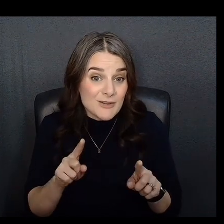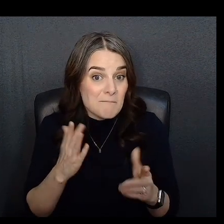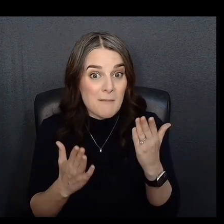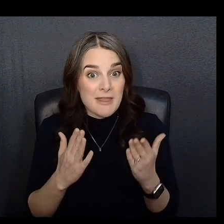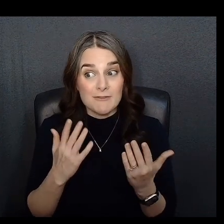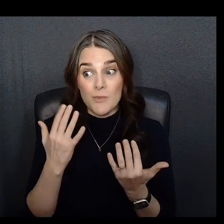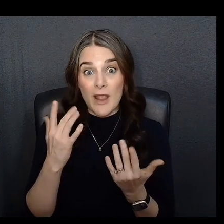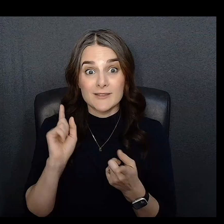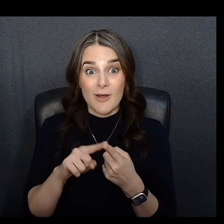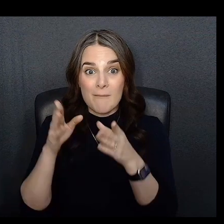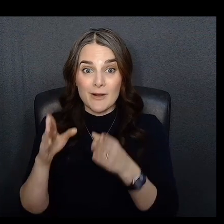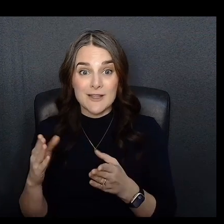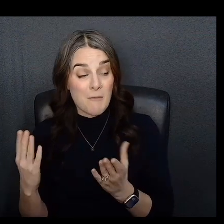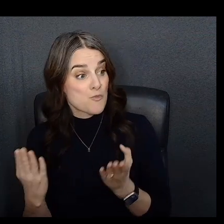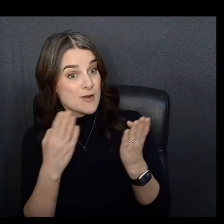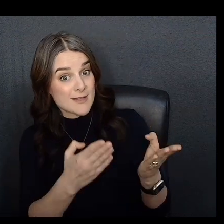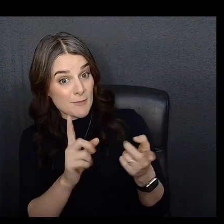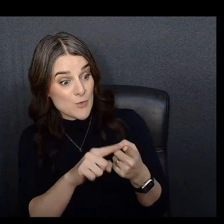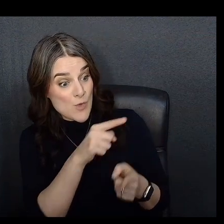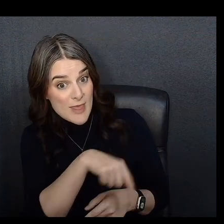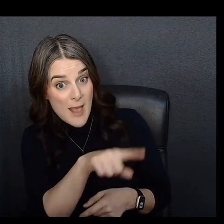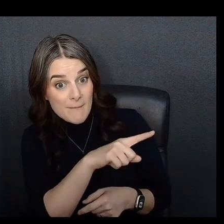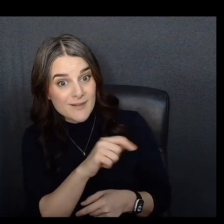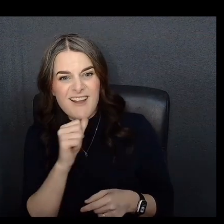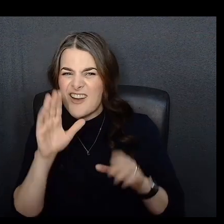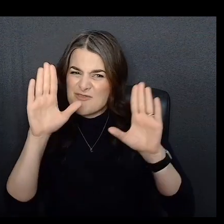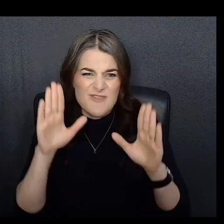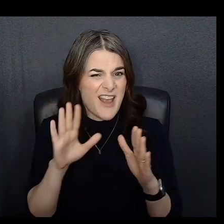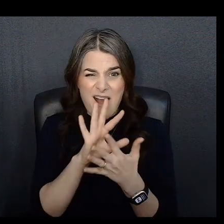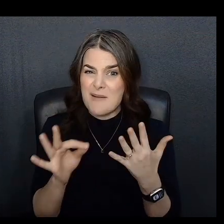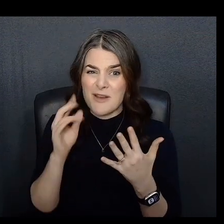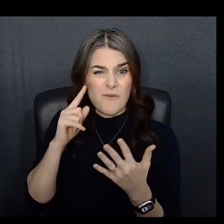a great way to get health care. You need to be able to advocate for yourself